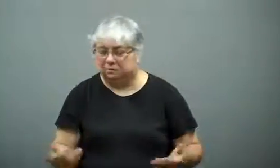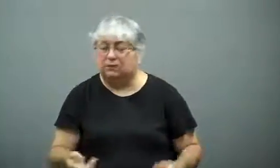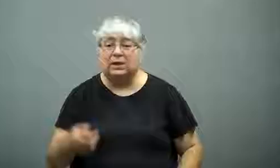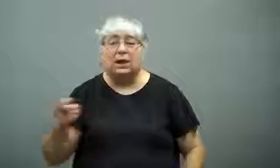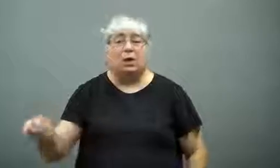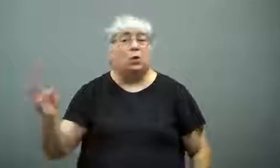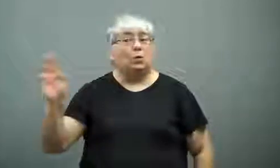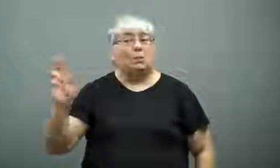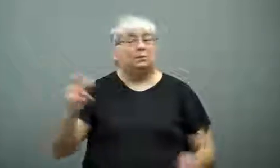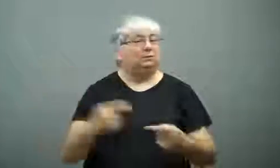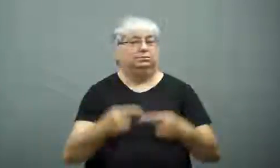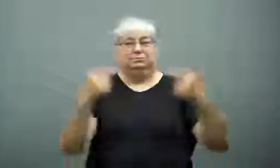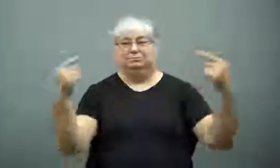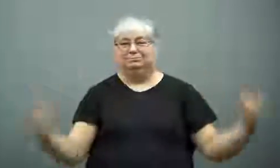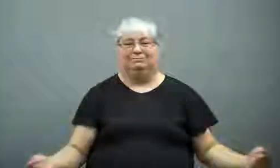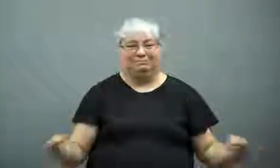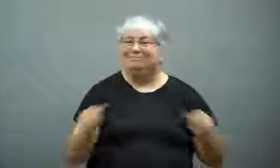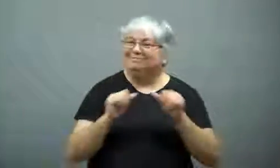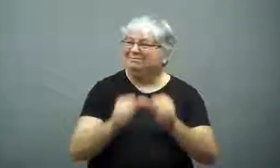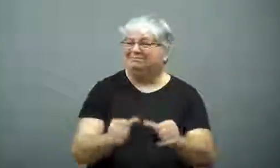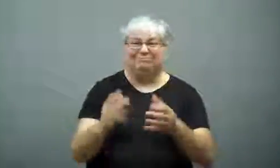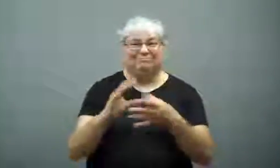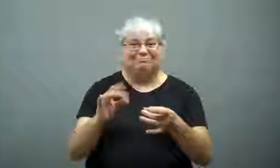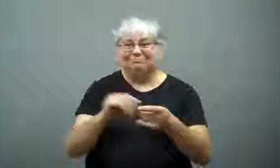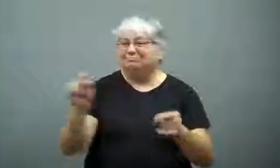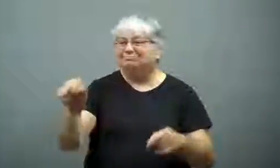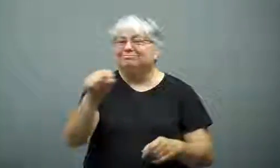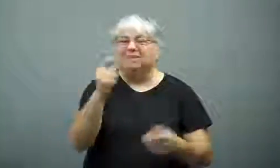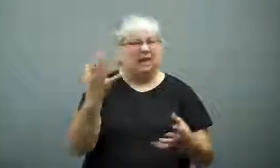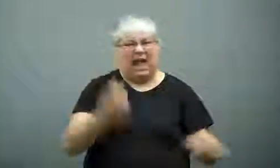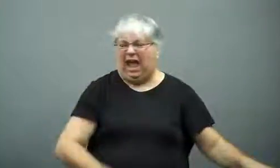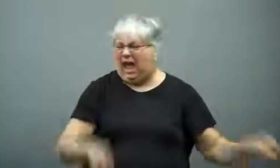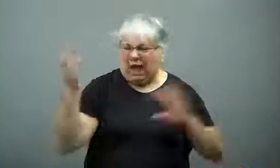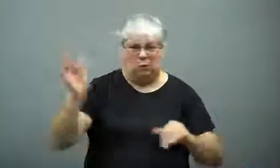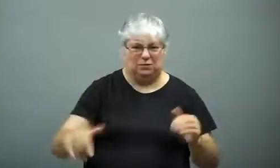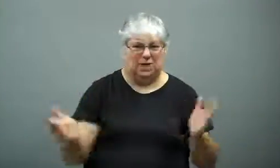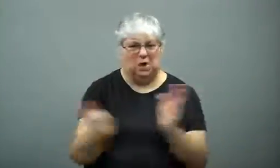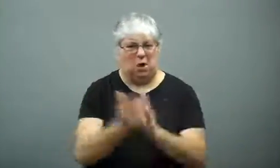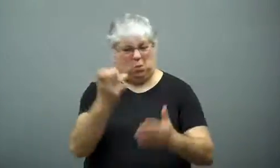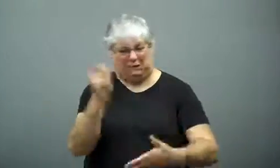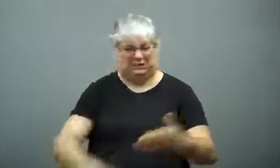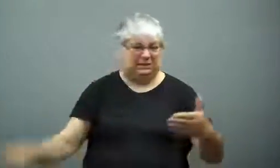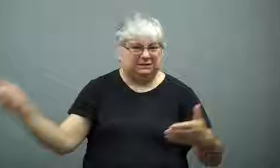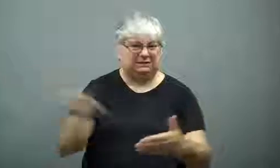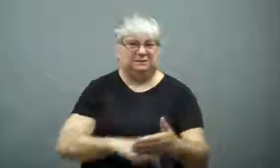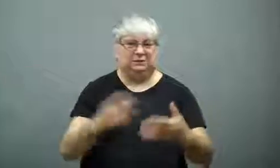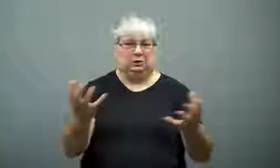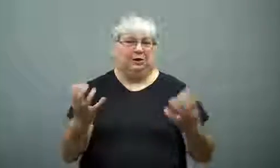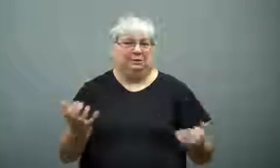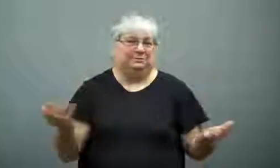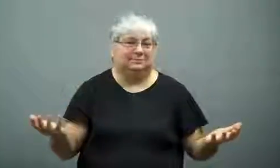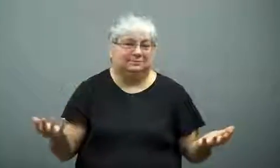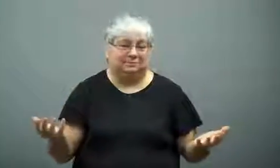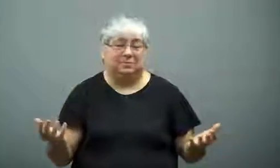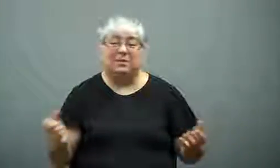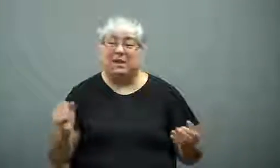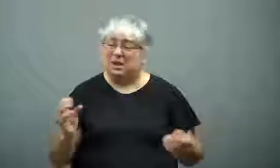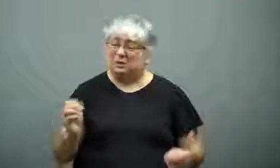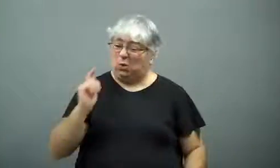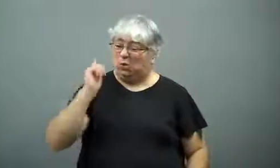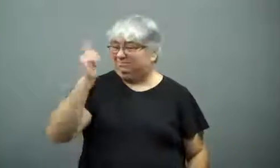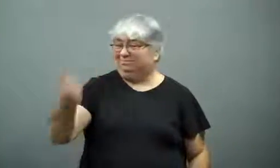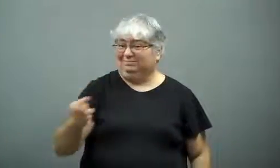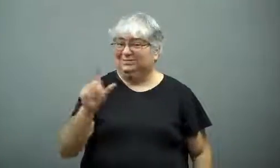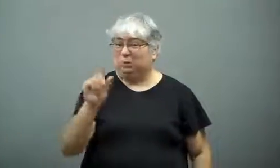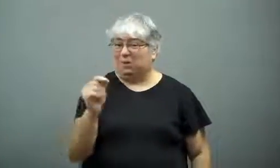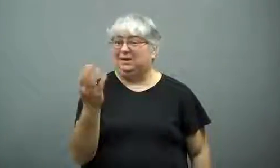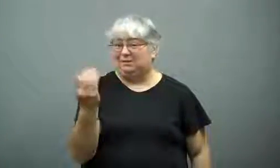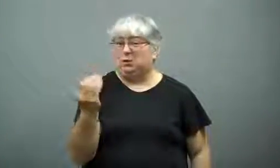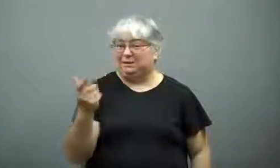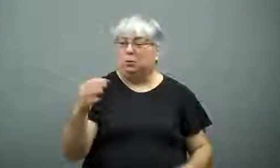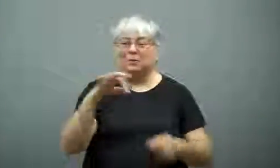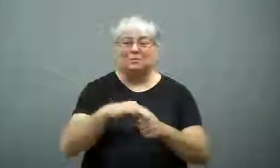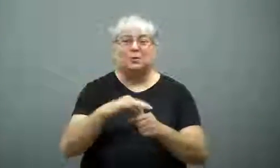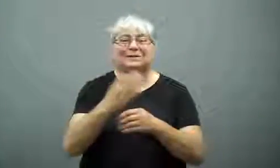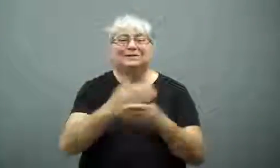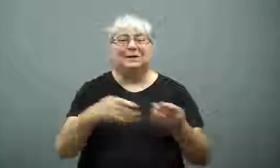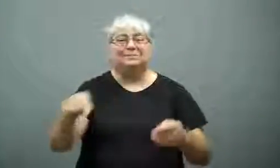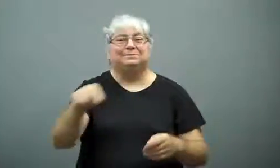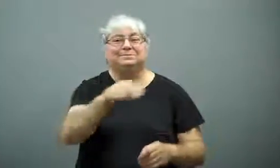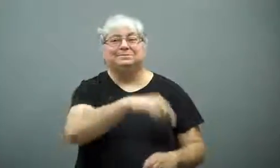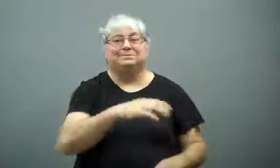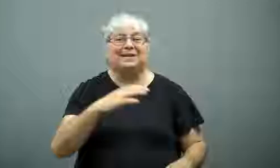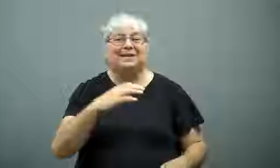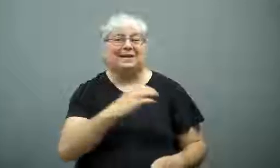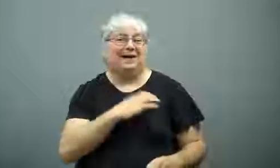Republicans take the opposite tack with some wanting to repeal the law.